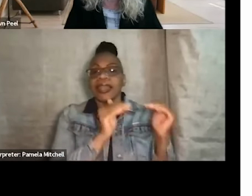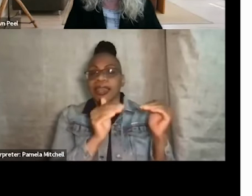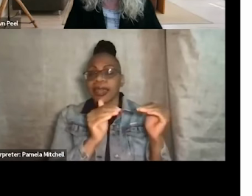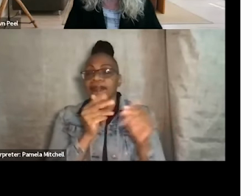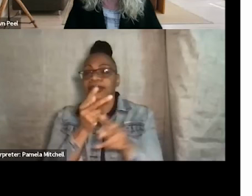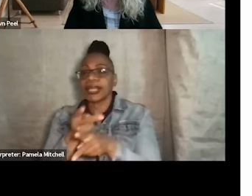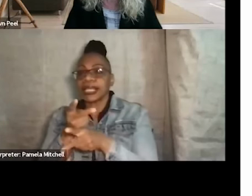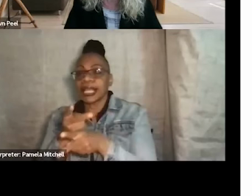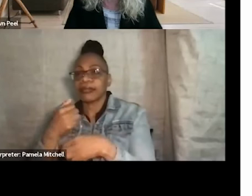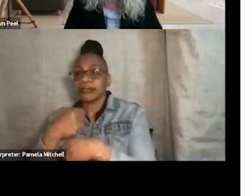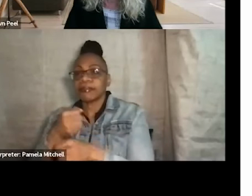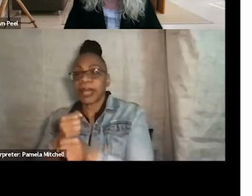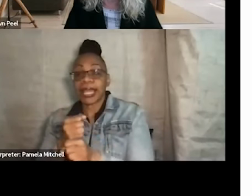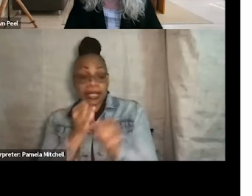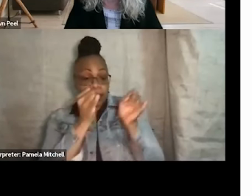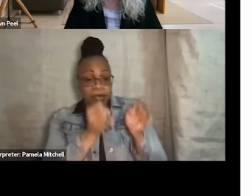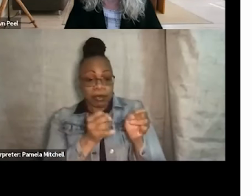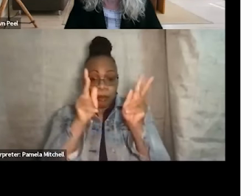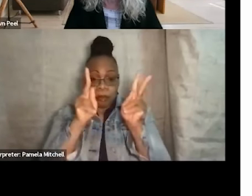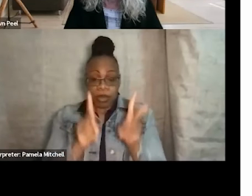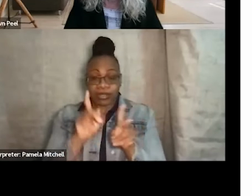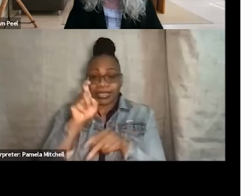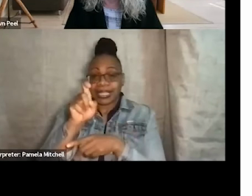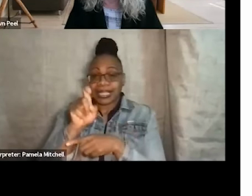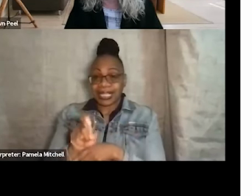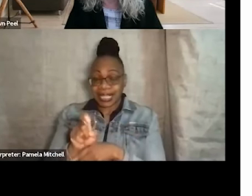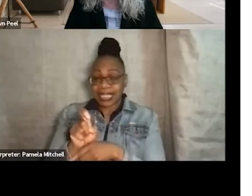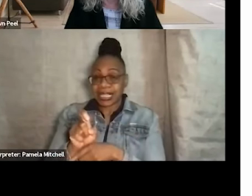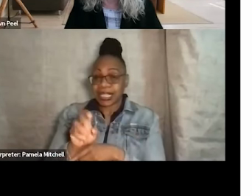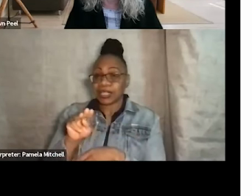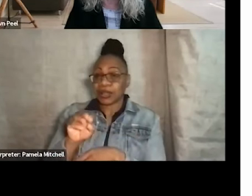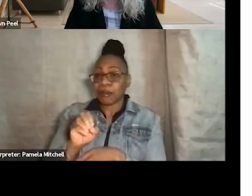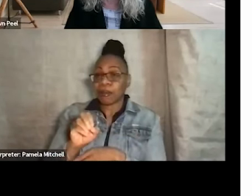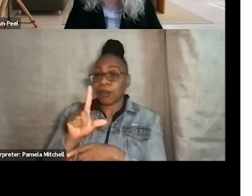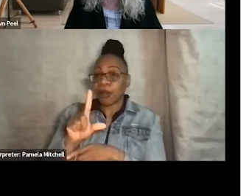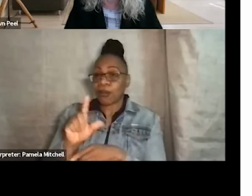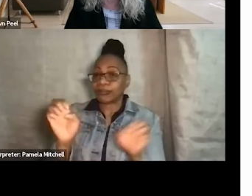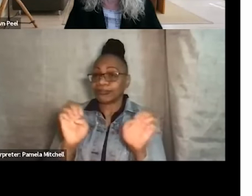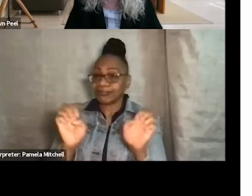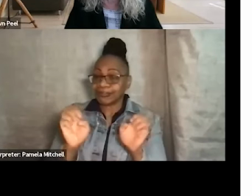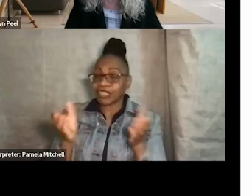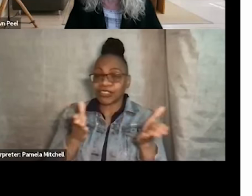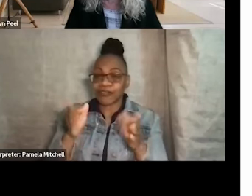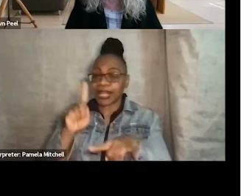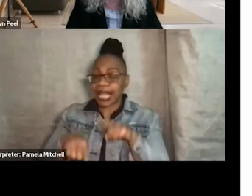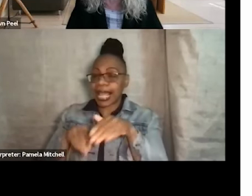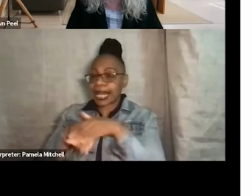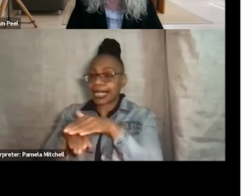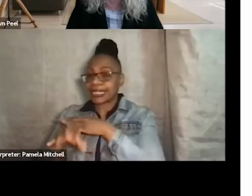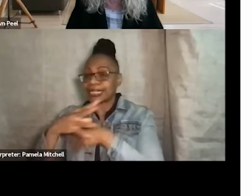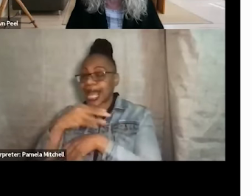needs mobile crisis services in Georgia, they cannot access them outside of calling the Georgia Crisis and Access Line.